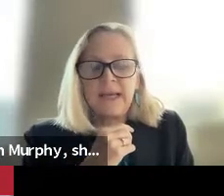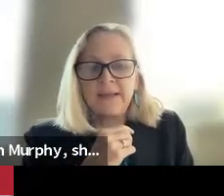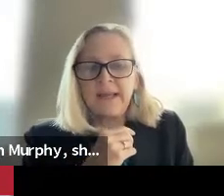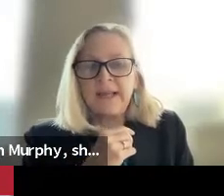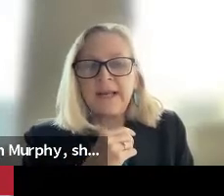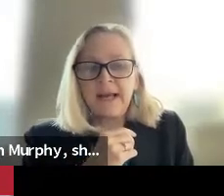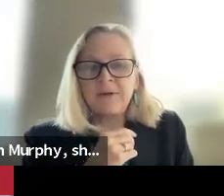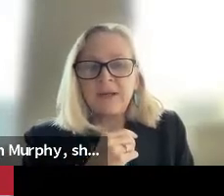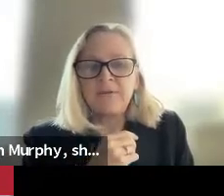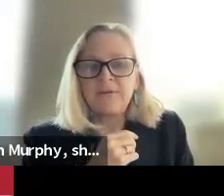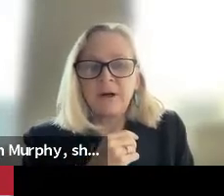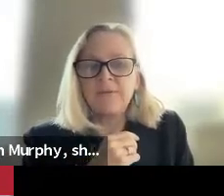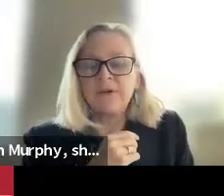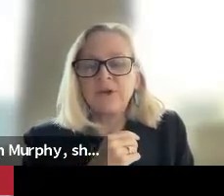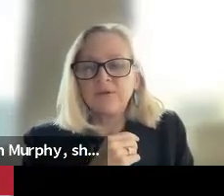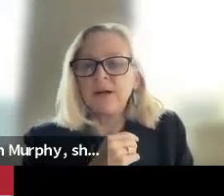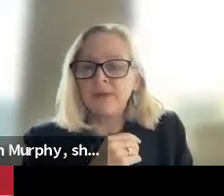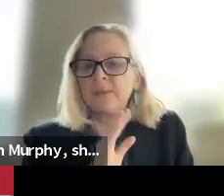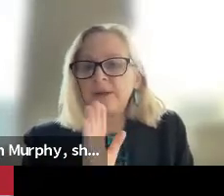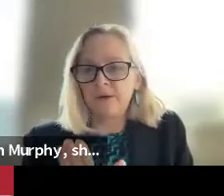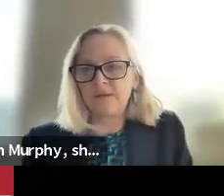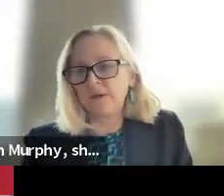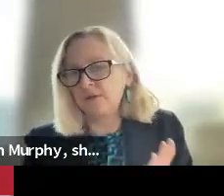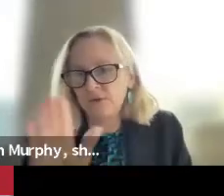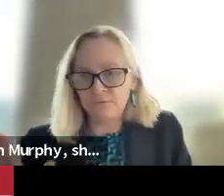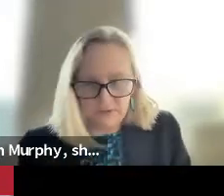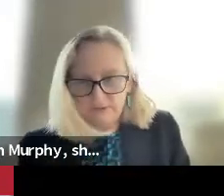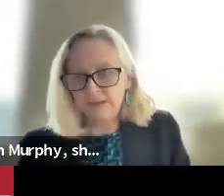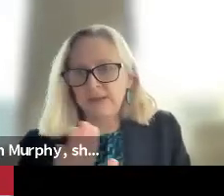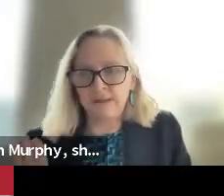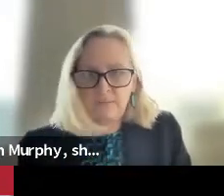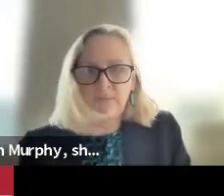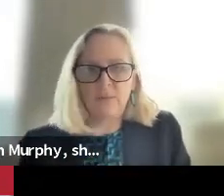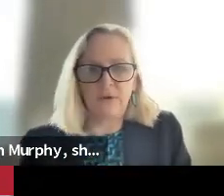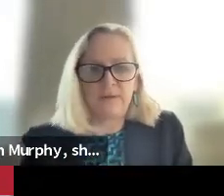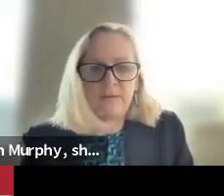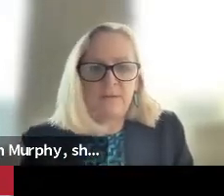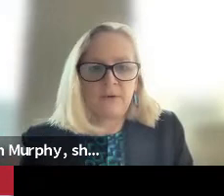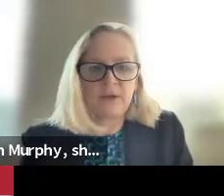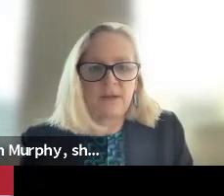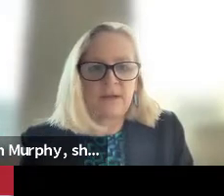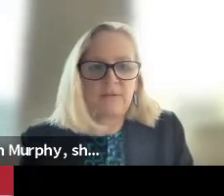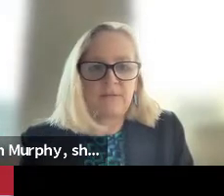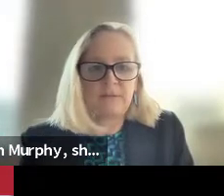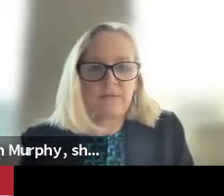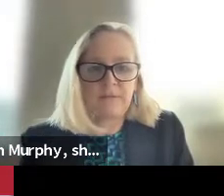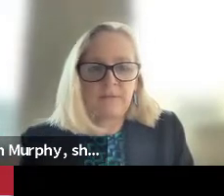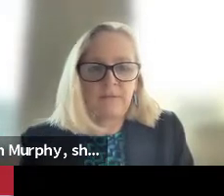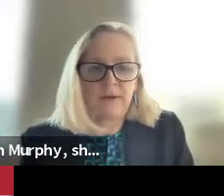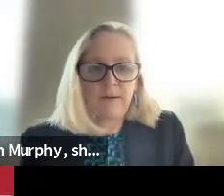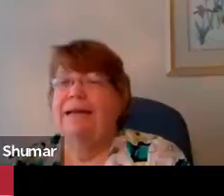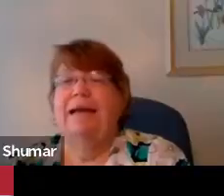and then advocate for coverage if not paid by the grant. So just reiterating that point, which I think-- Right.